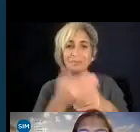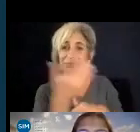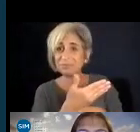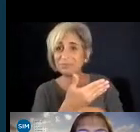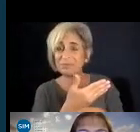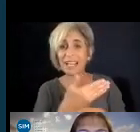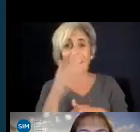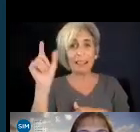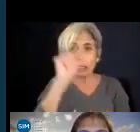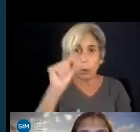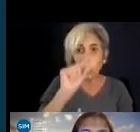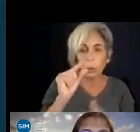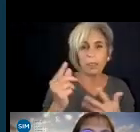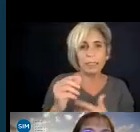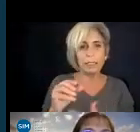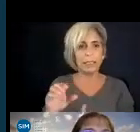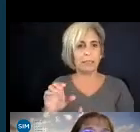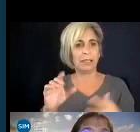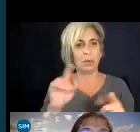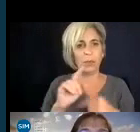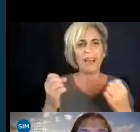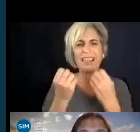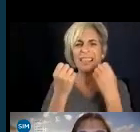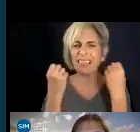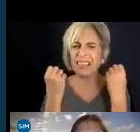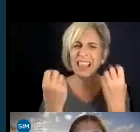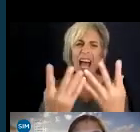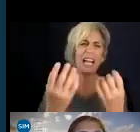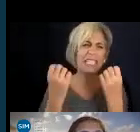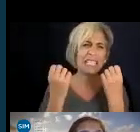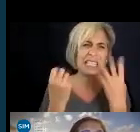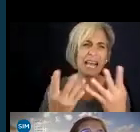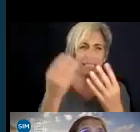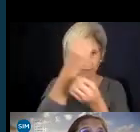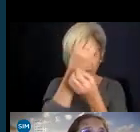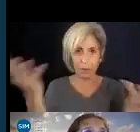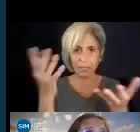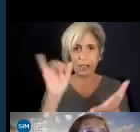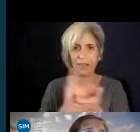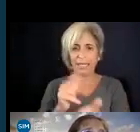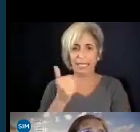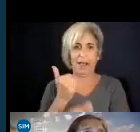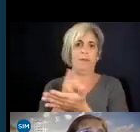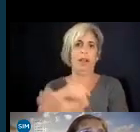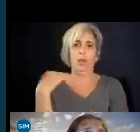The CDC has a lot of information that's very helpful.